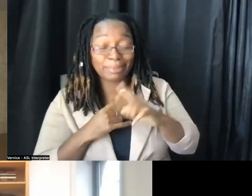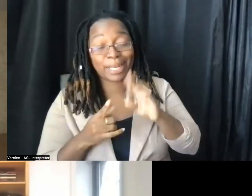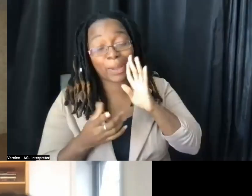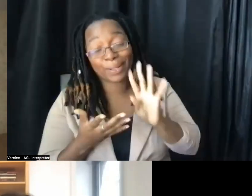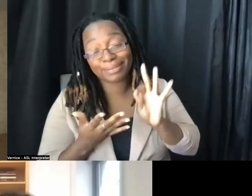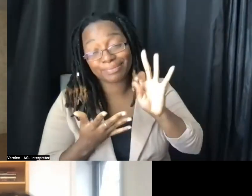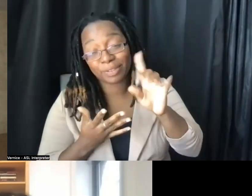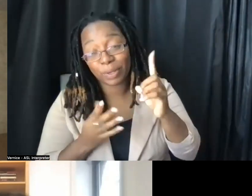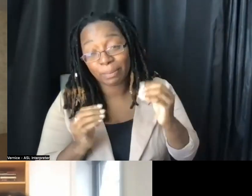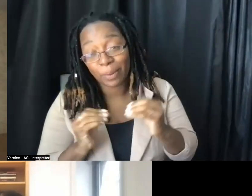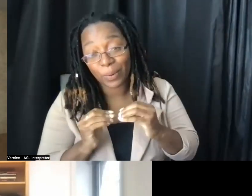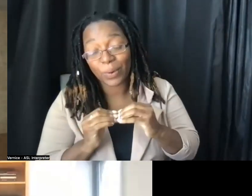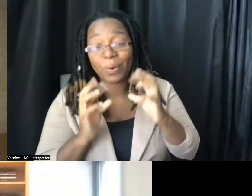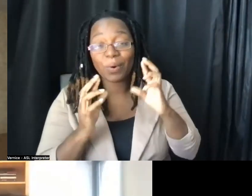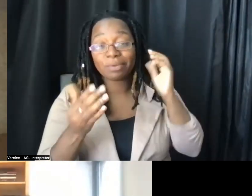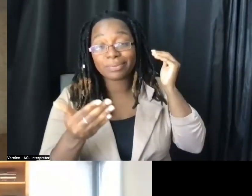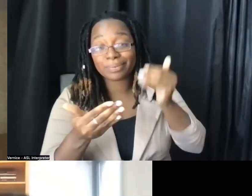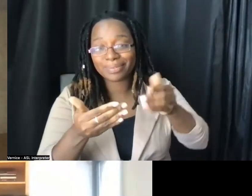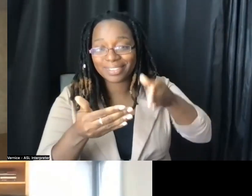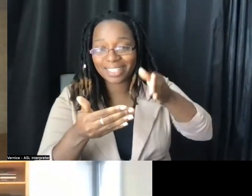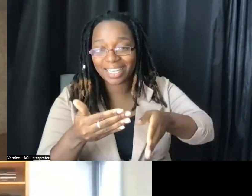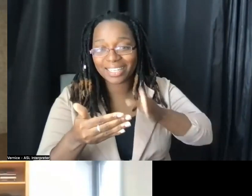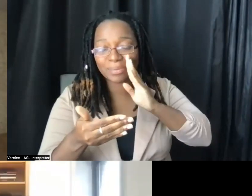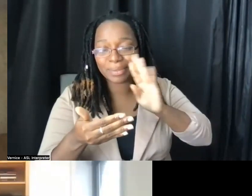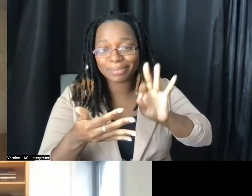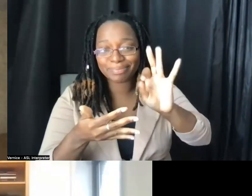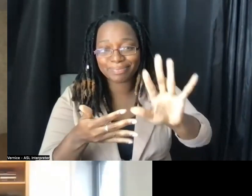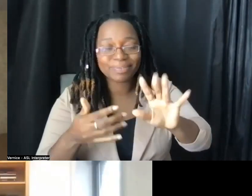We have a lot of questions but I will pose